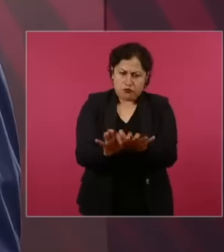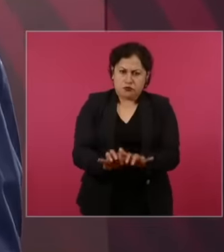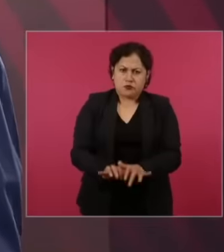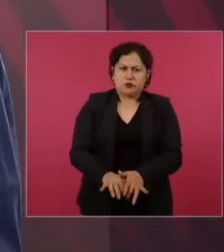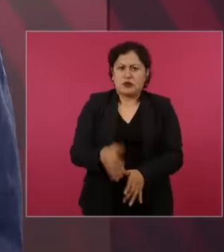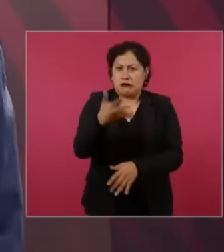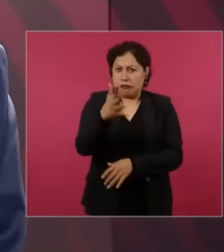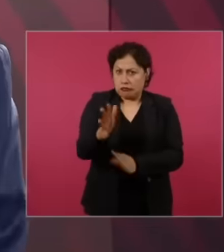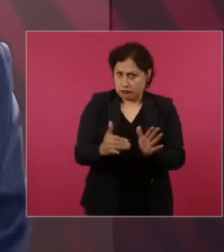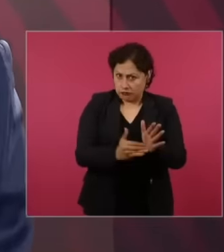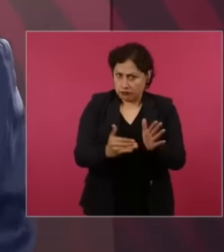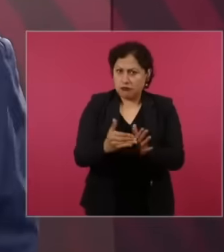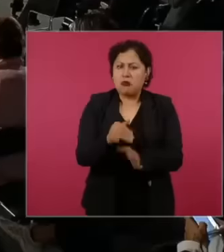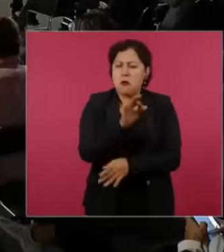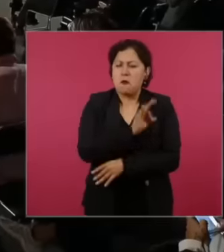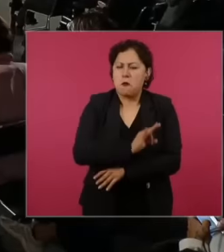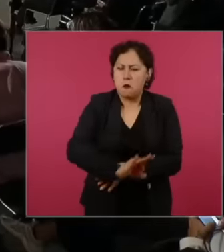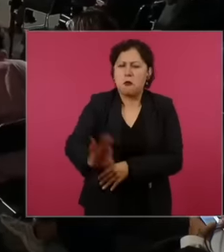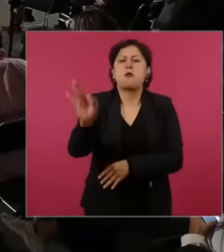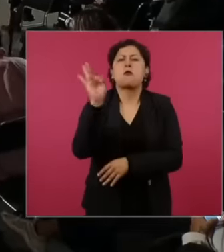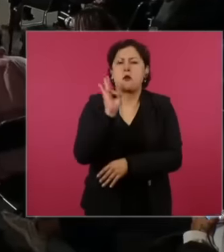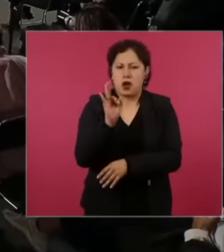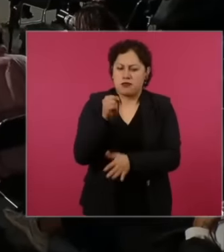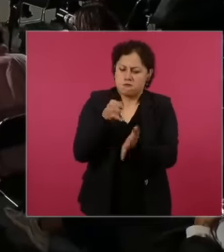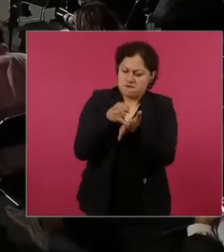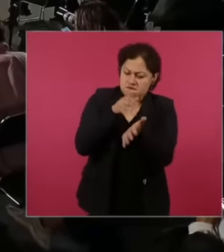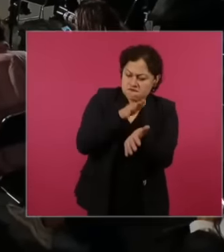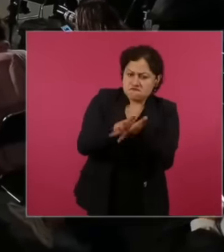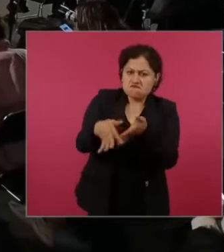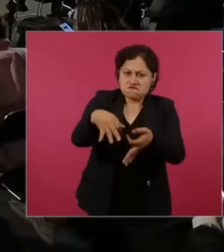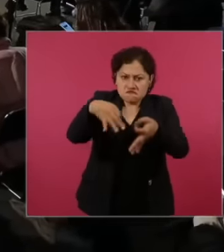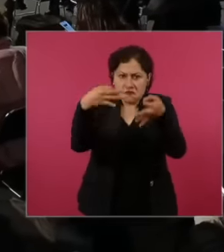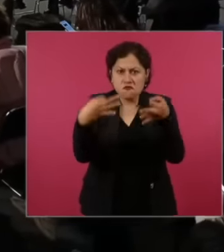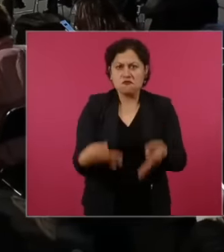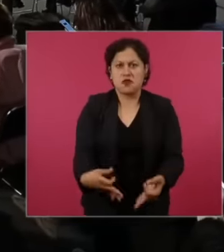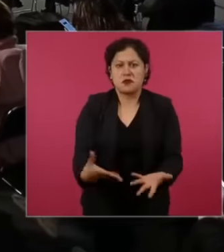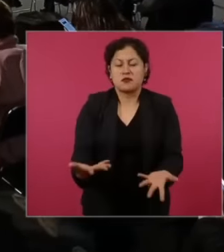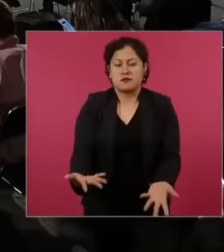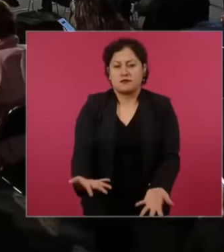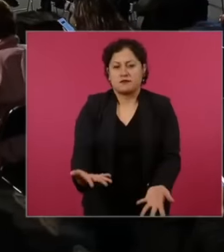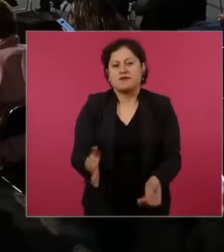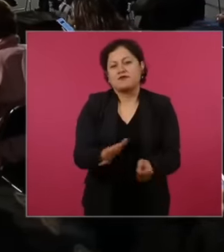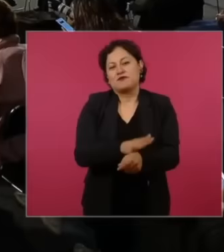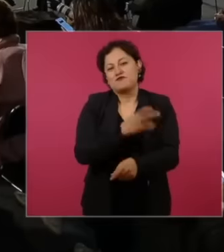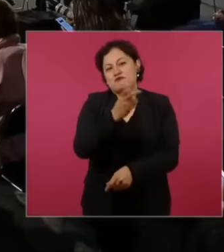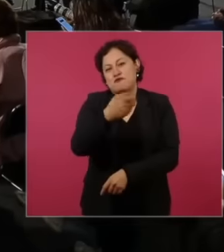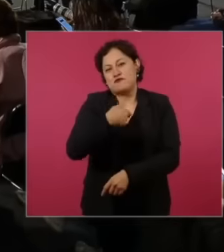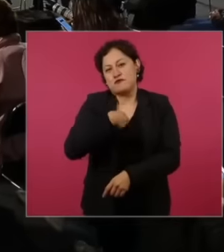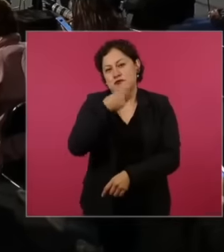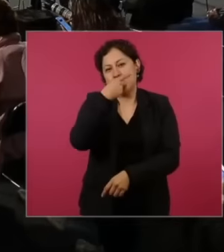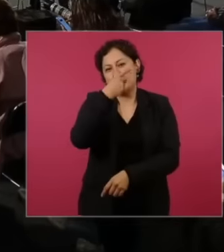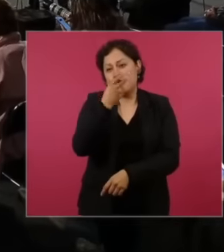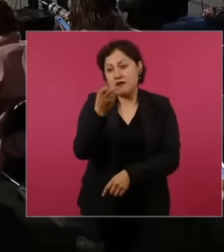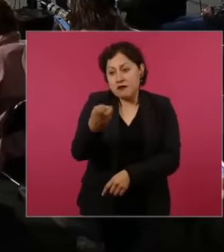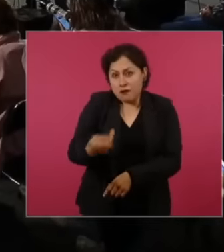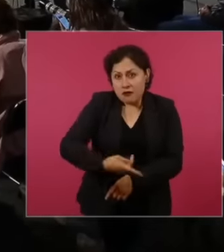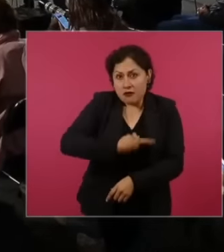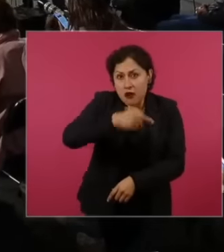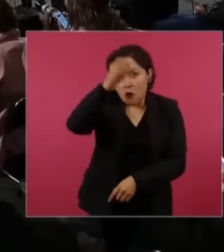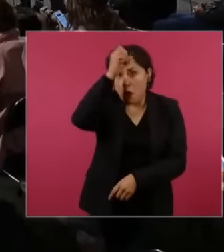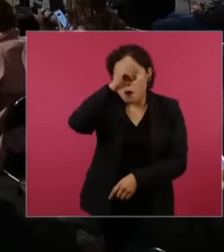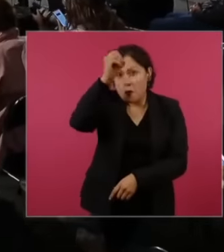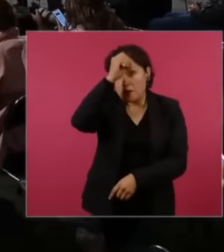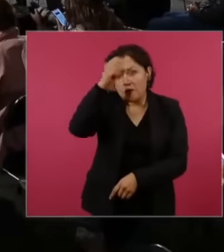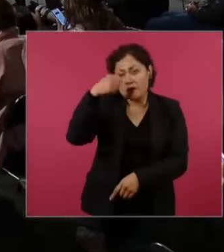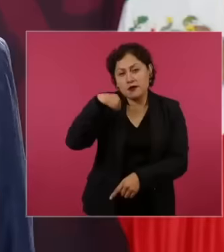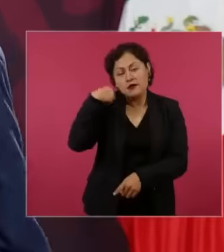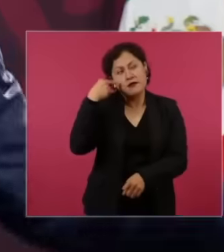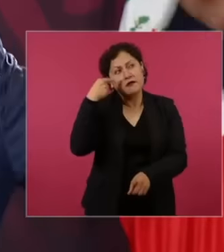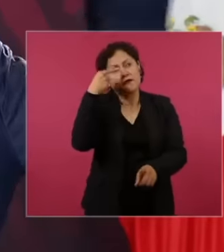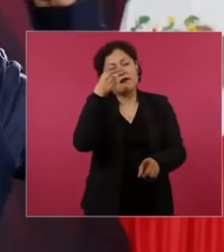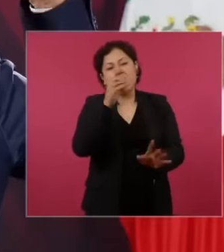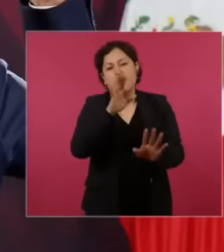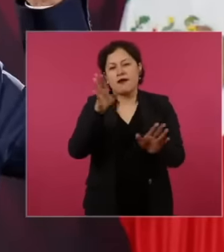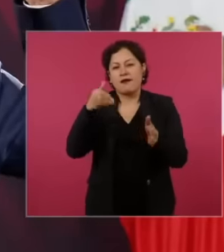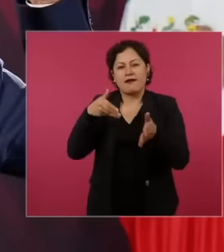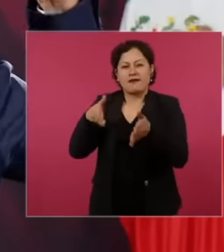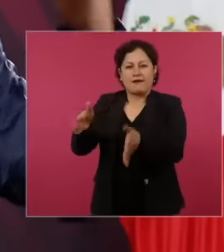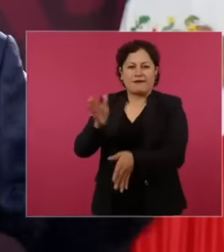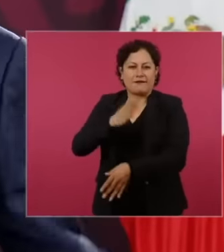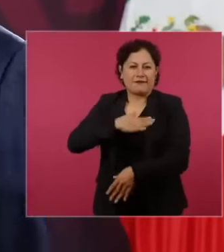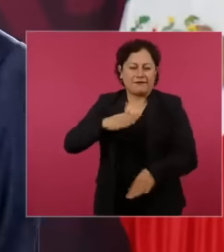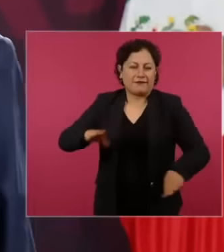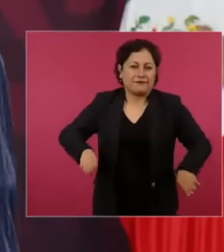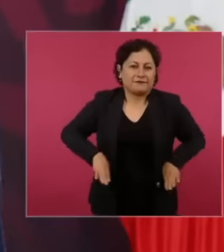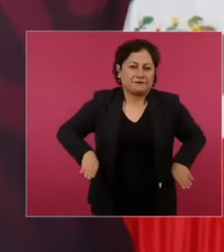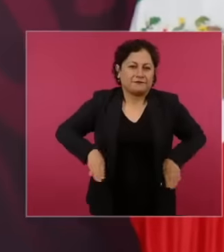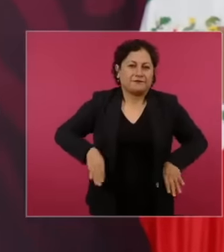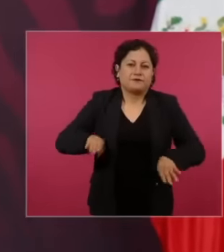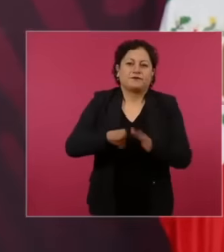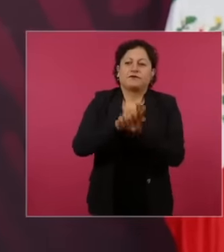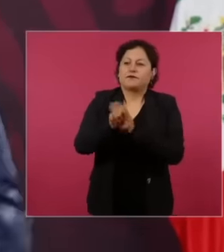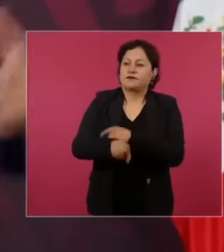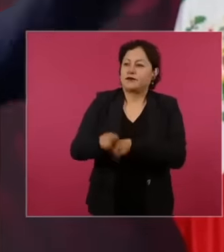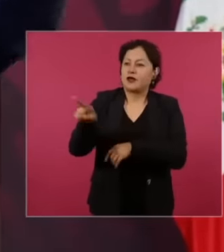That's why I said that I'm not objective with Rafael Baraja's case. He helped us. I remember